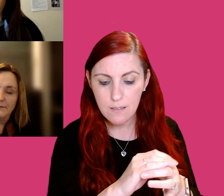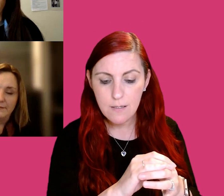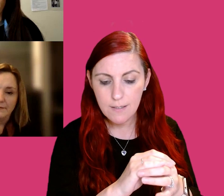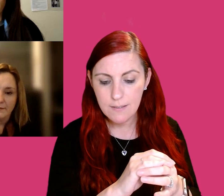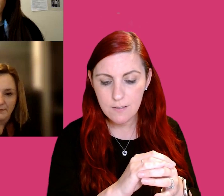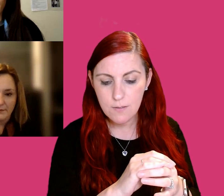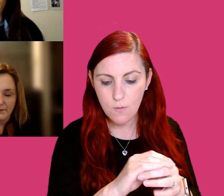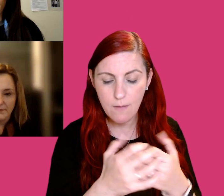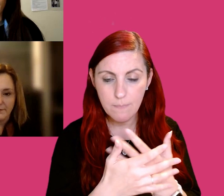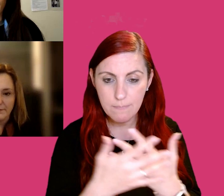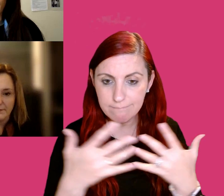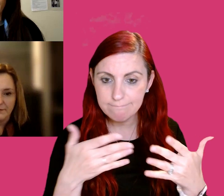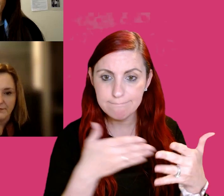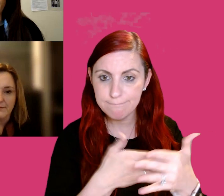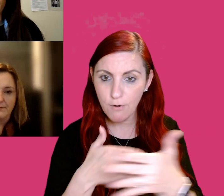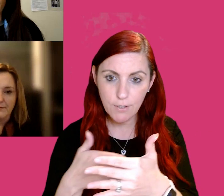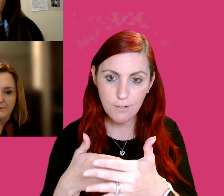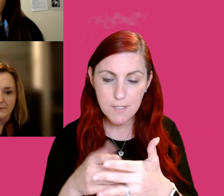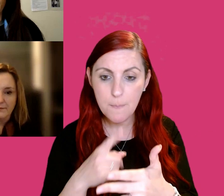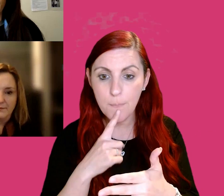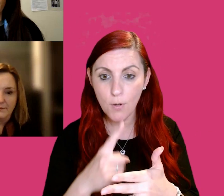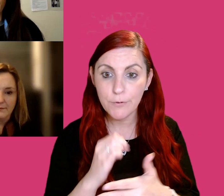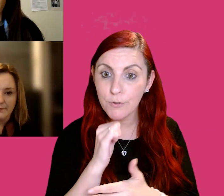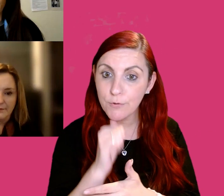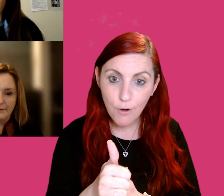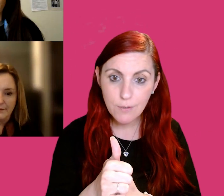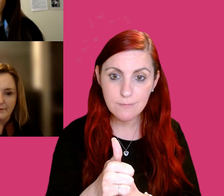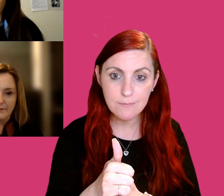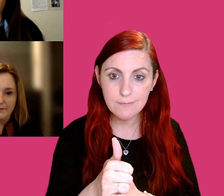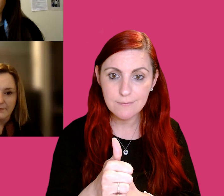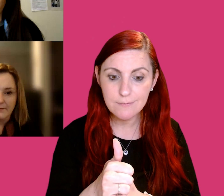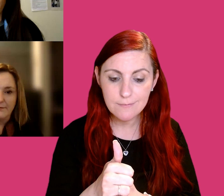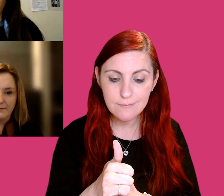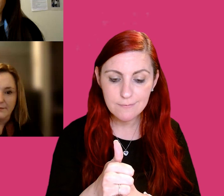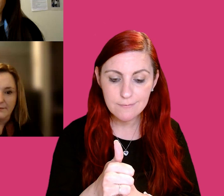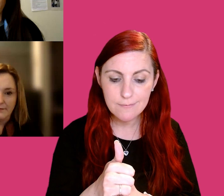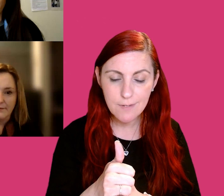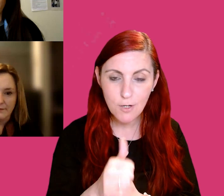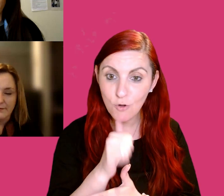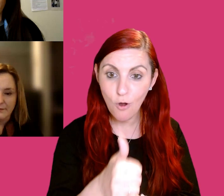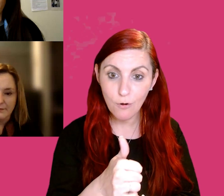barriers but none of them I suppose are bigger than the the benefits and the opportunities